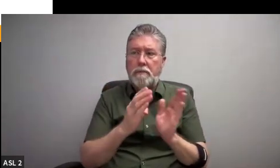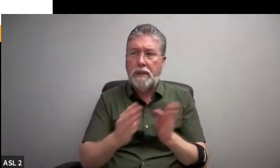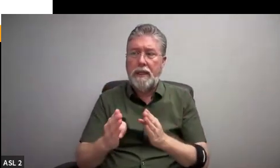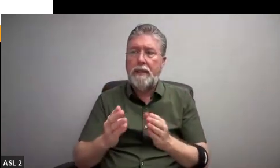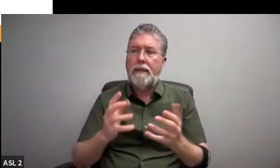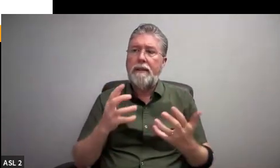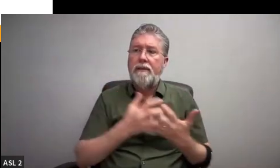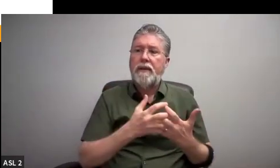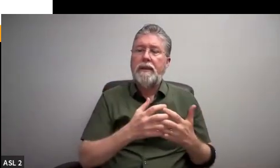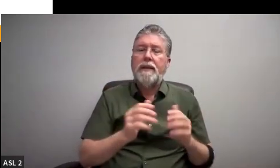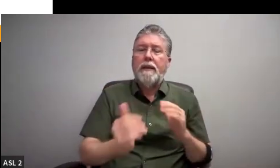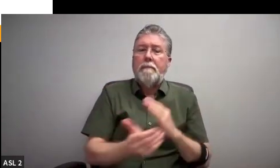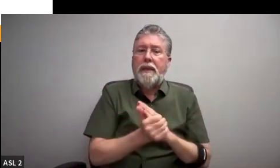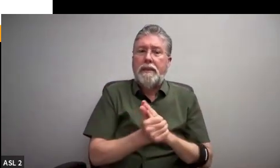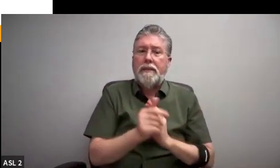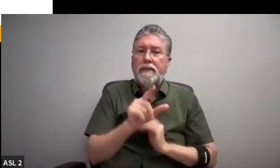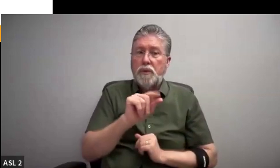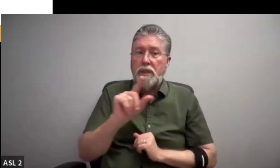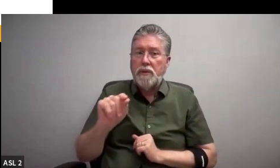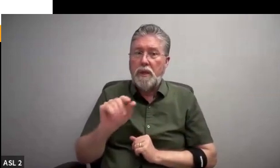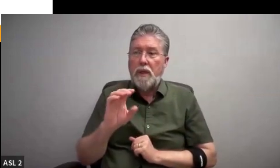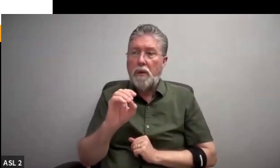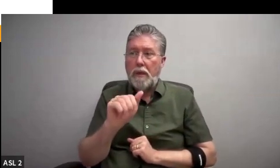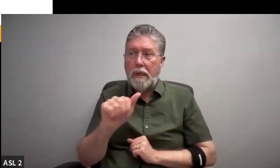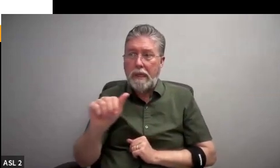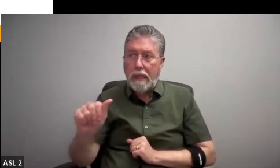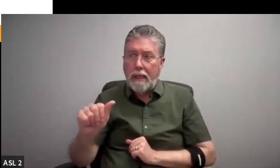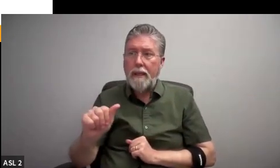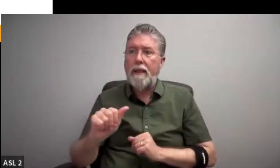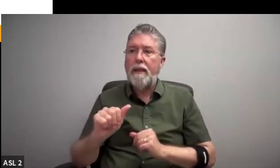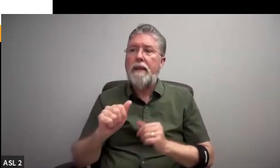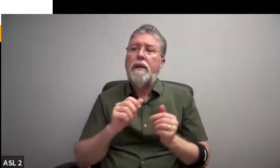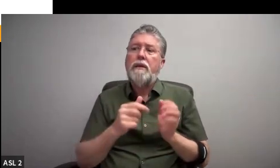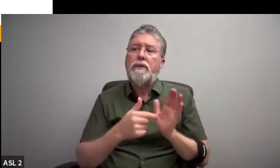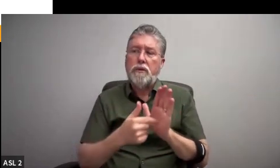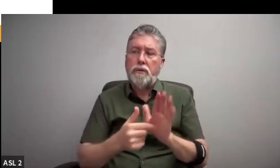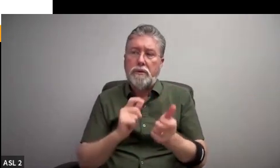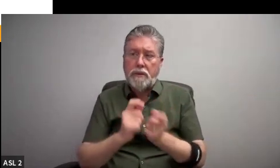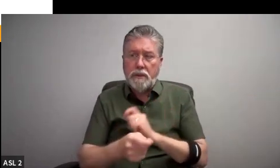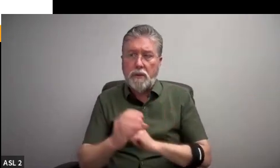and reflects changes to the OAA program regulations (which had an effective date